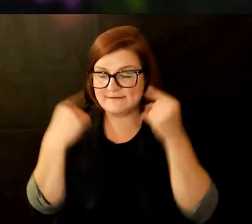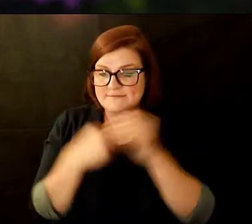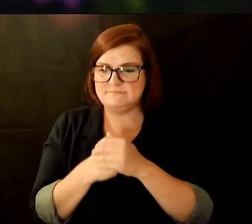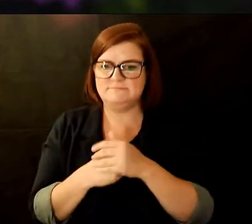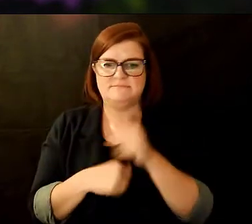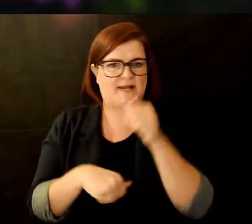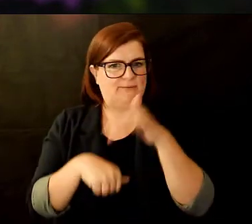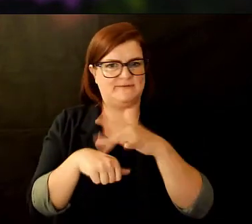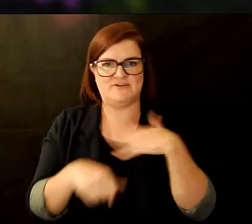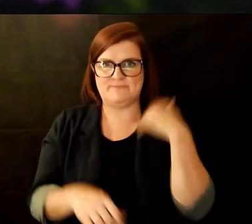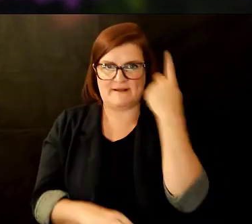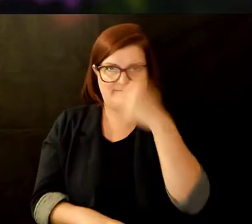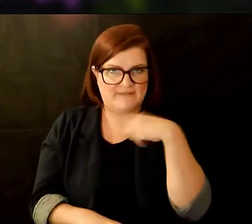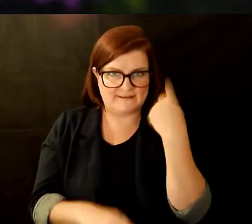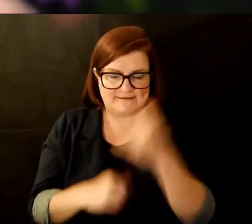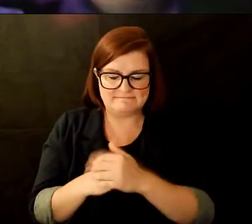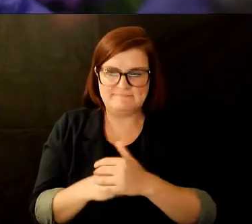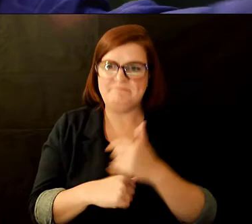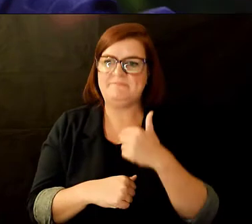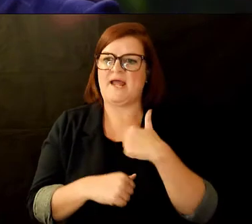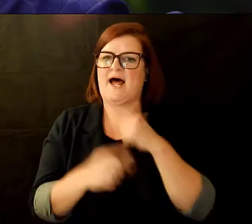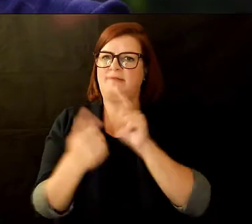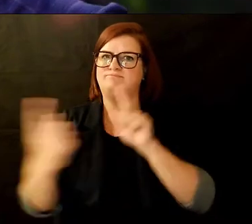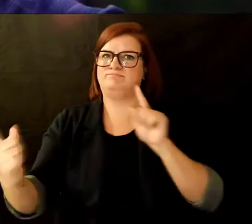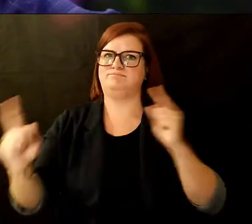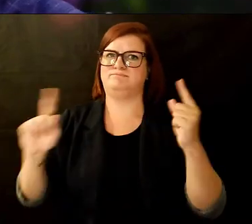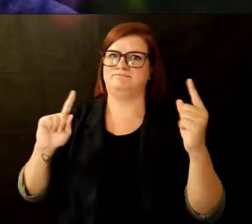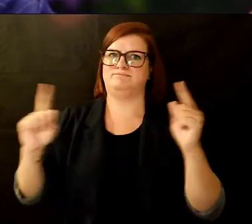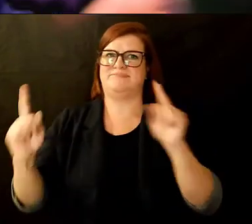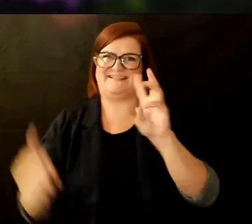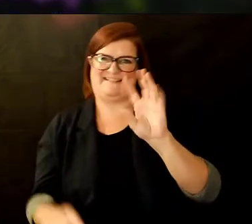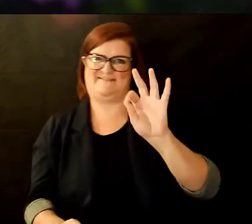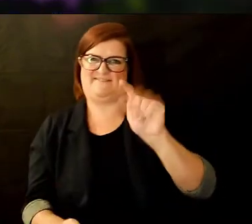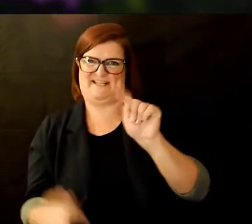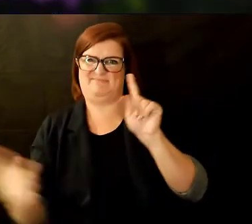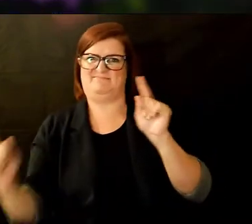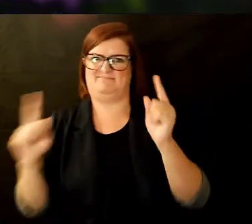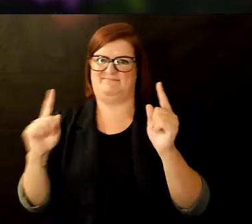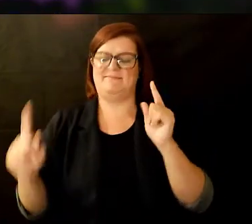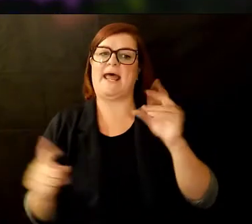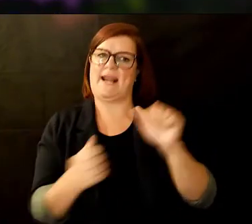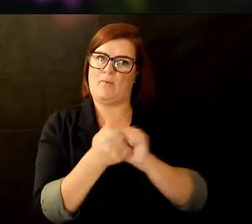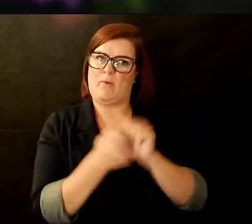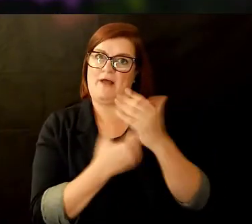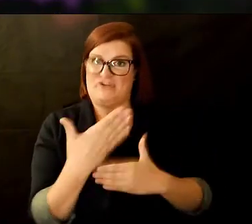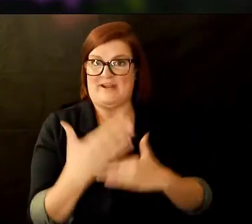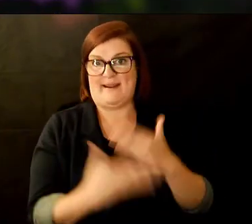I don't touch my face. I stay six feet away from people. And I wash my hands.